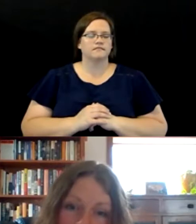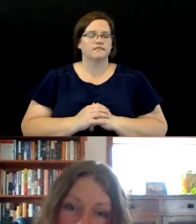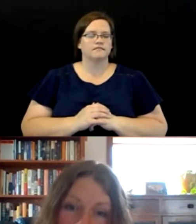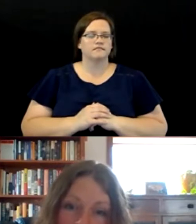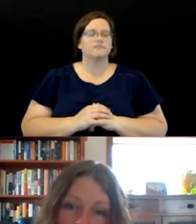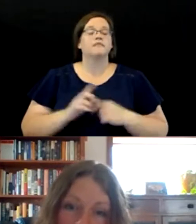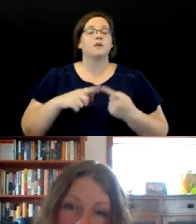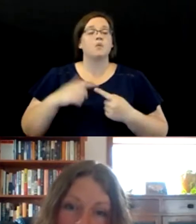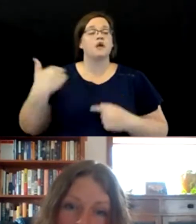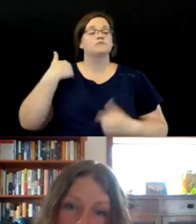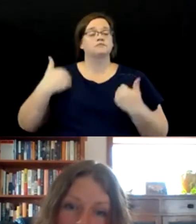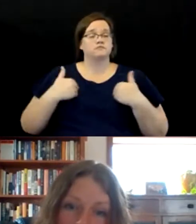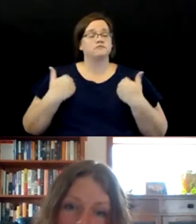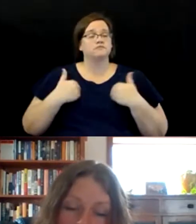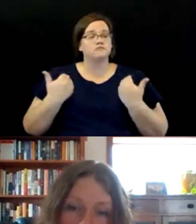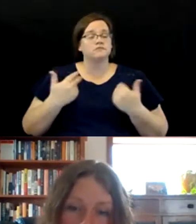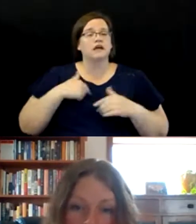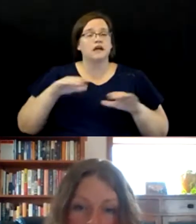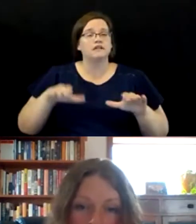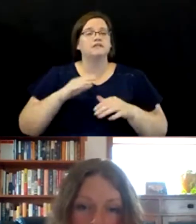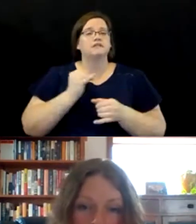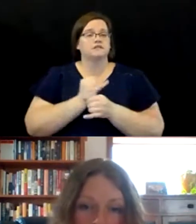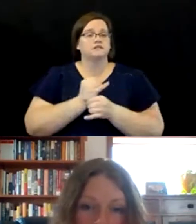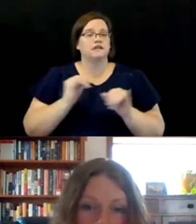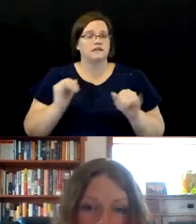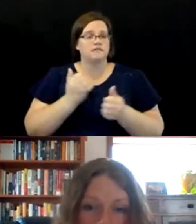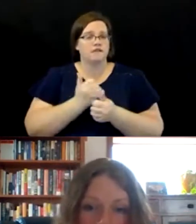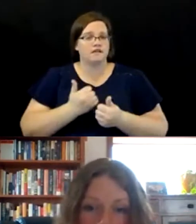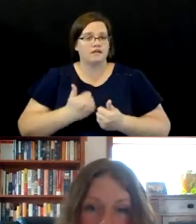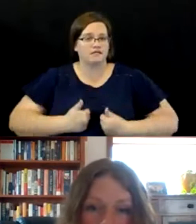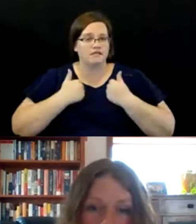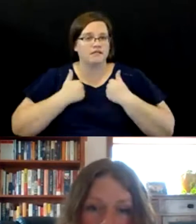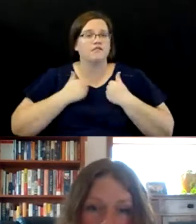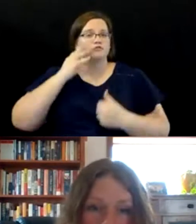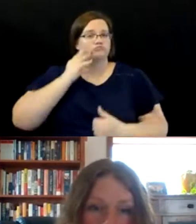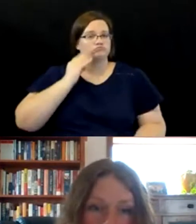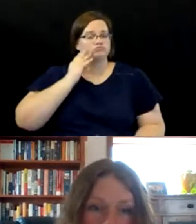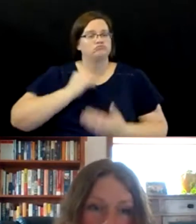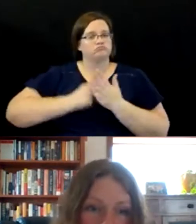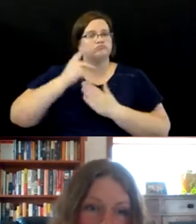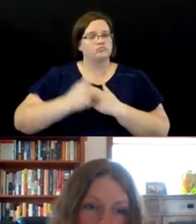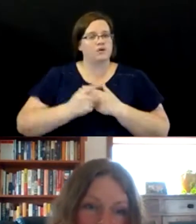I've done it before. And all the people,